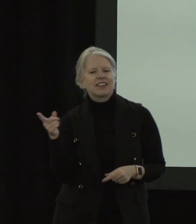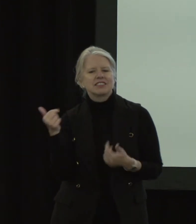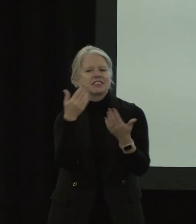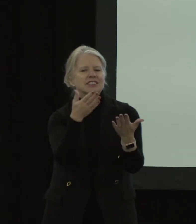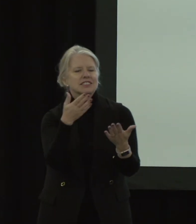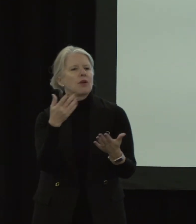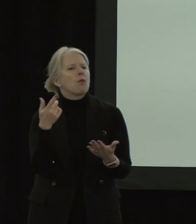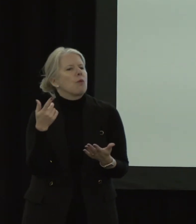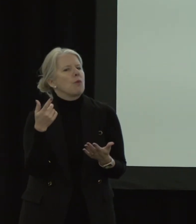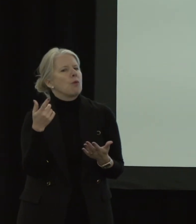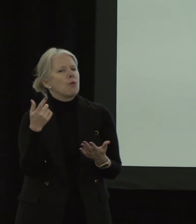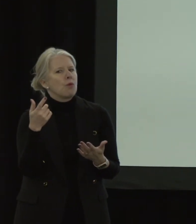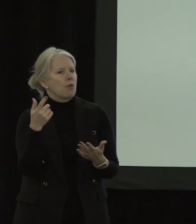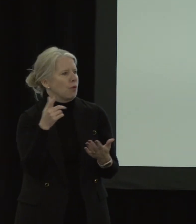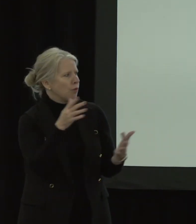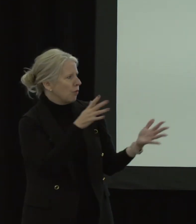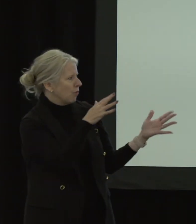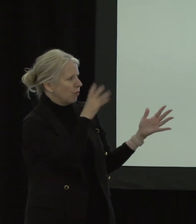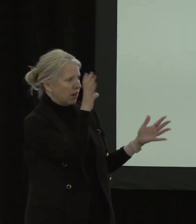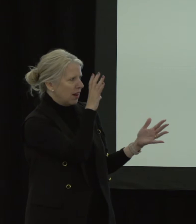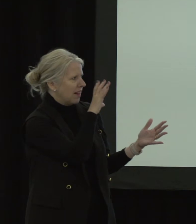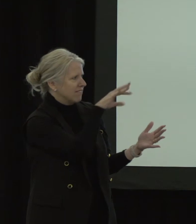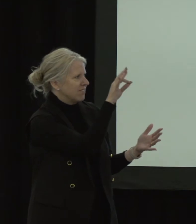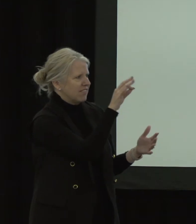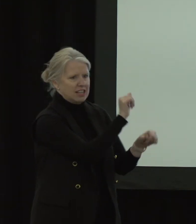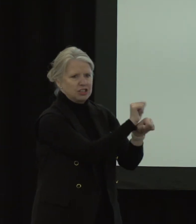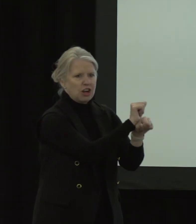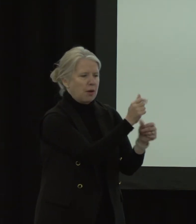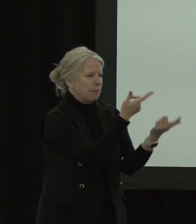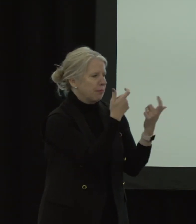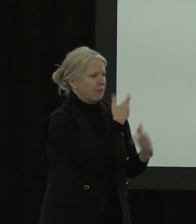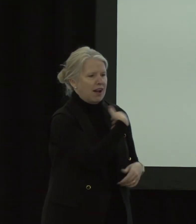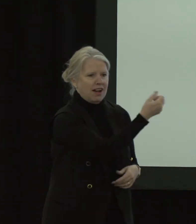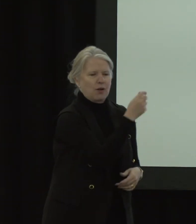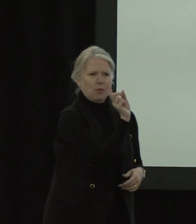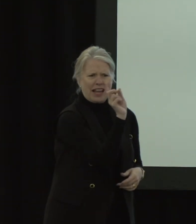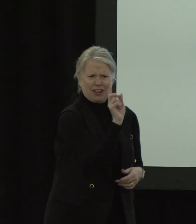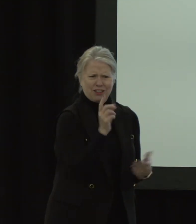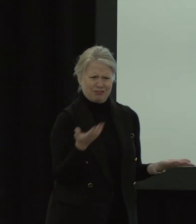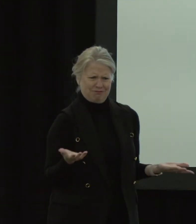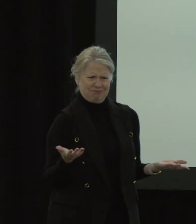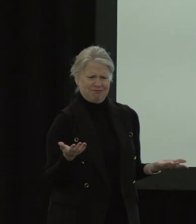all those jobs we are suddenly supposed to go out and obtain. Not once! They